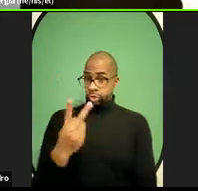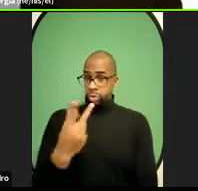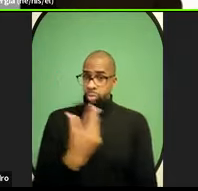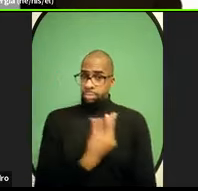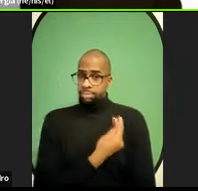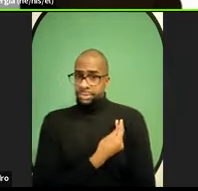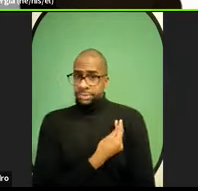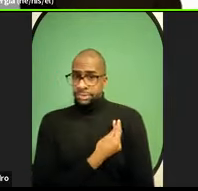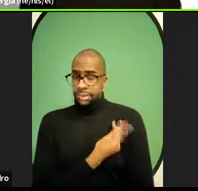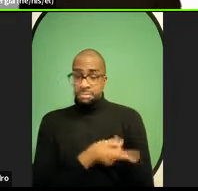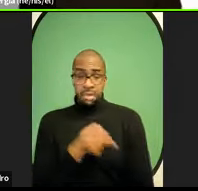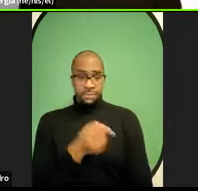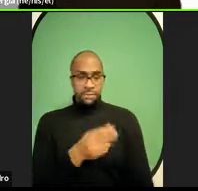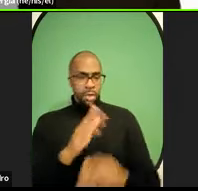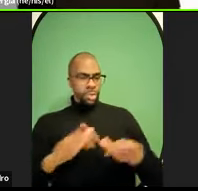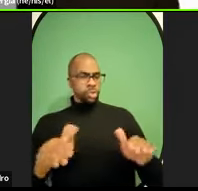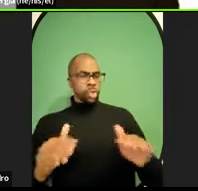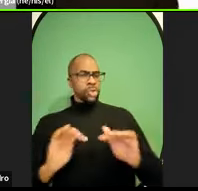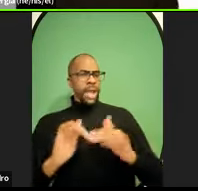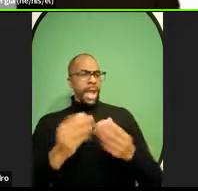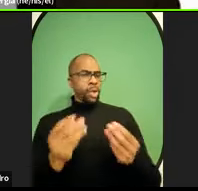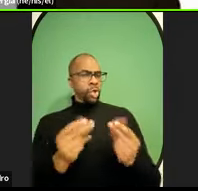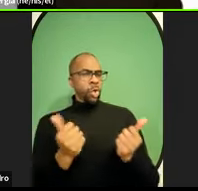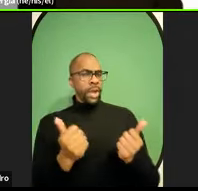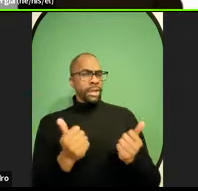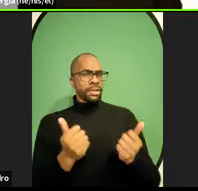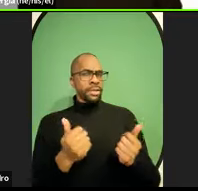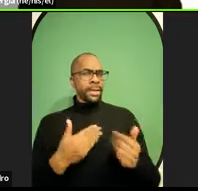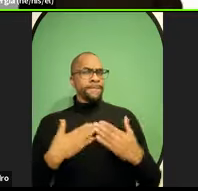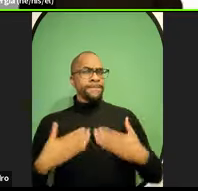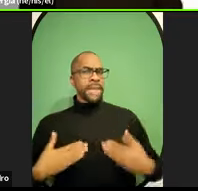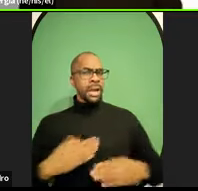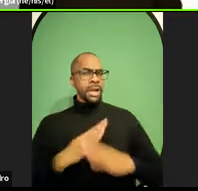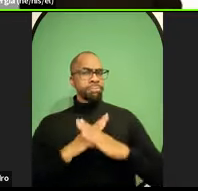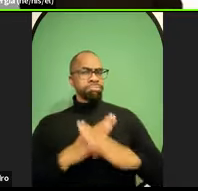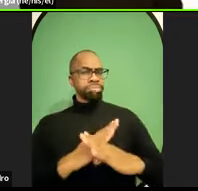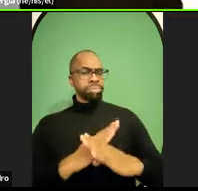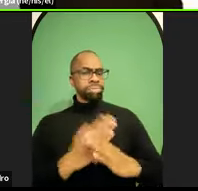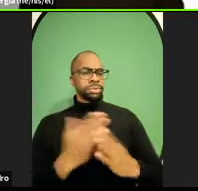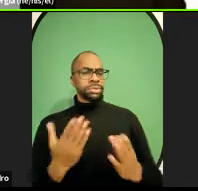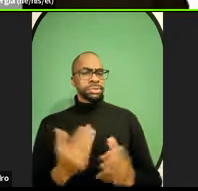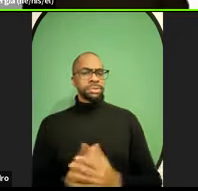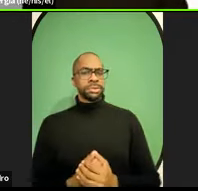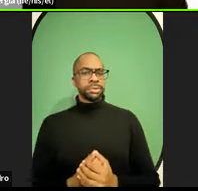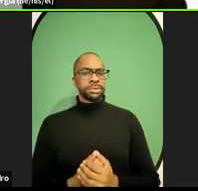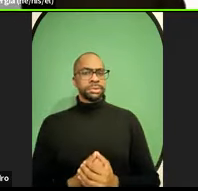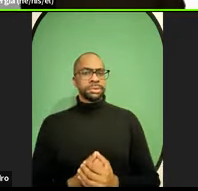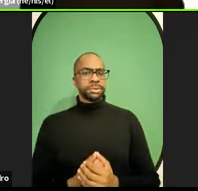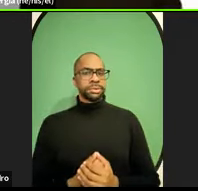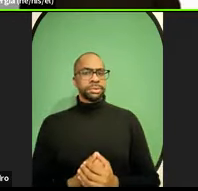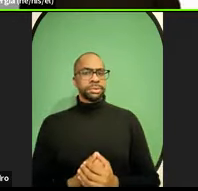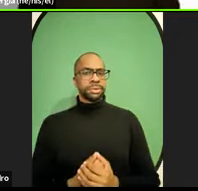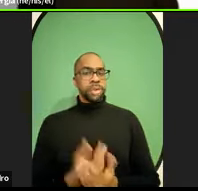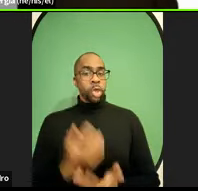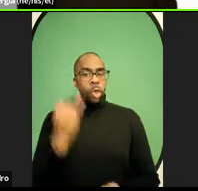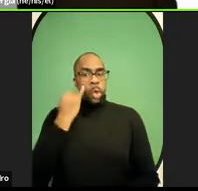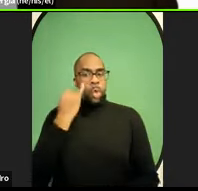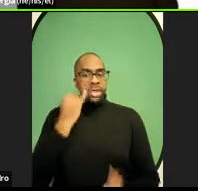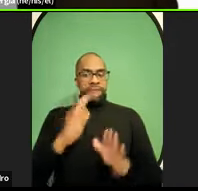have to have two shots. How quickly do they build quickly do they build immunity. Over time. For example, if a parent that is traveling